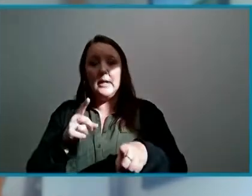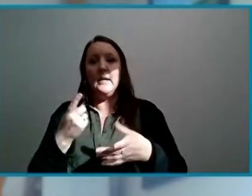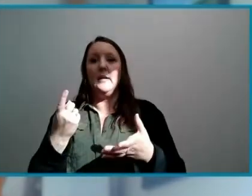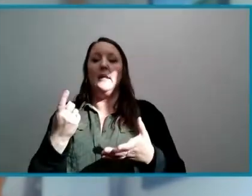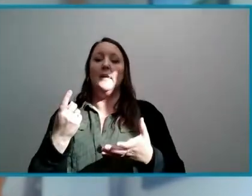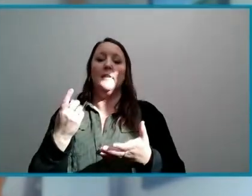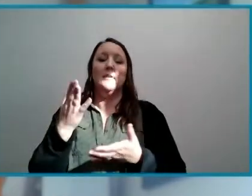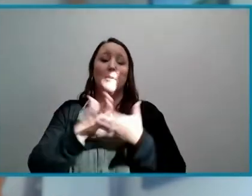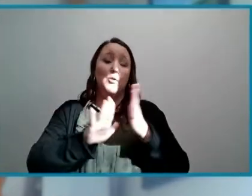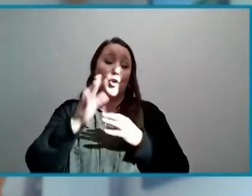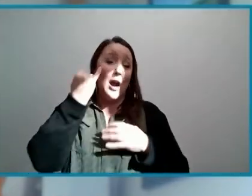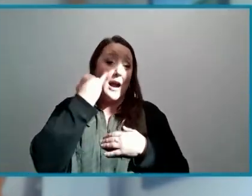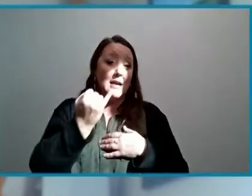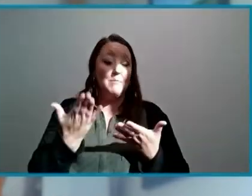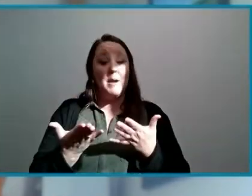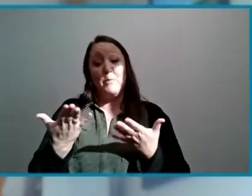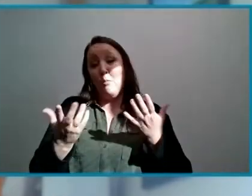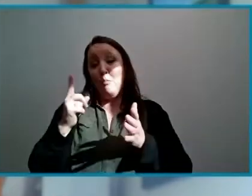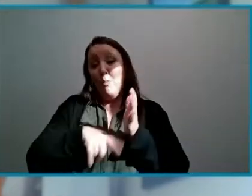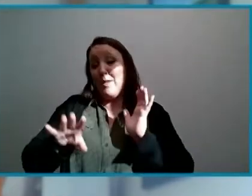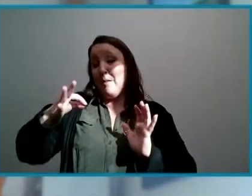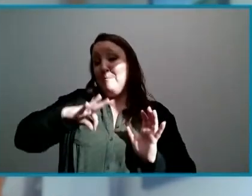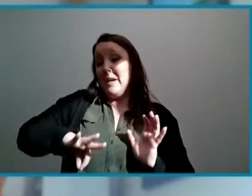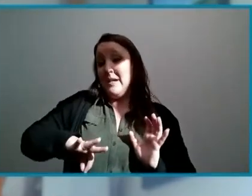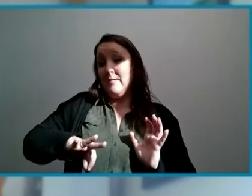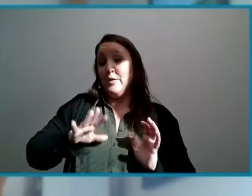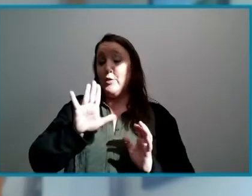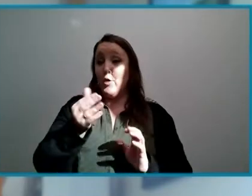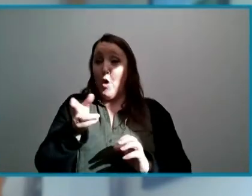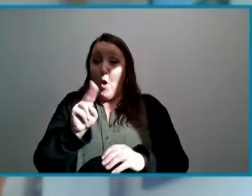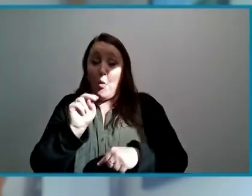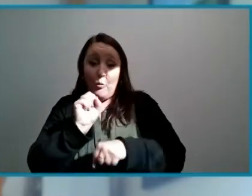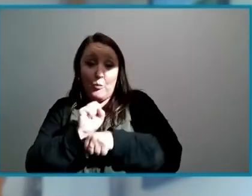what the benefits would be to your own work. And I think it, uh,